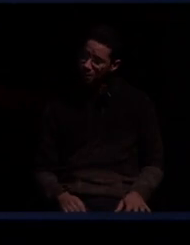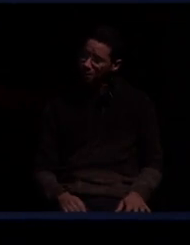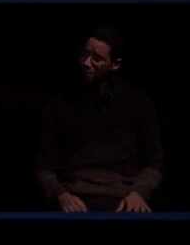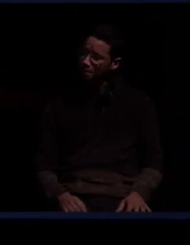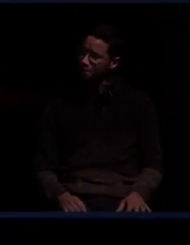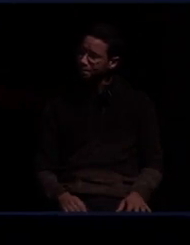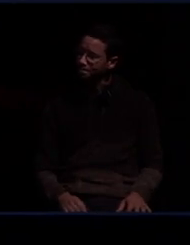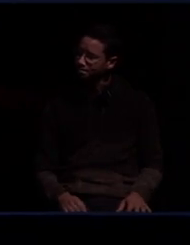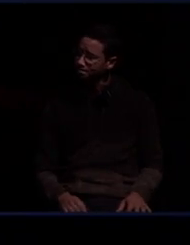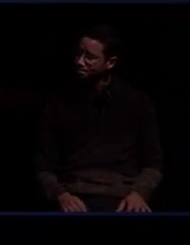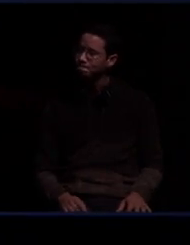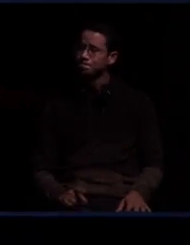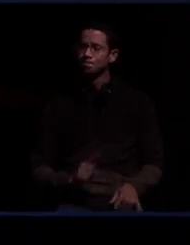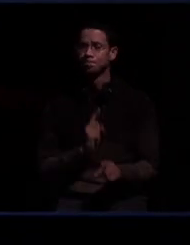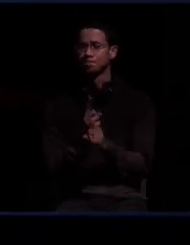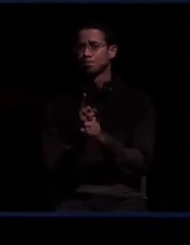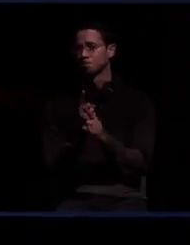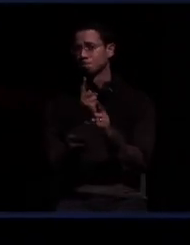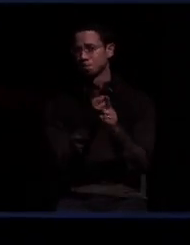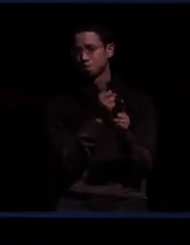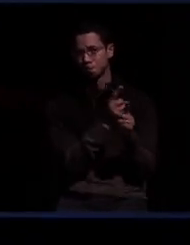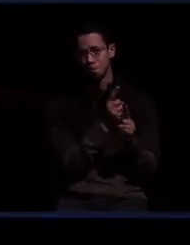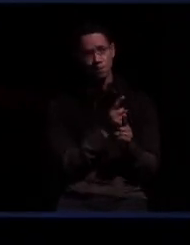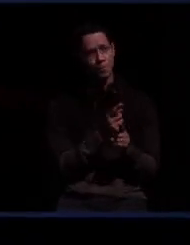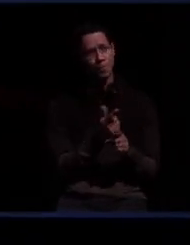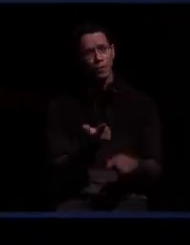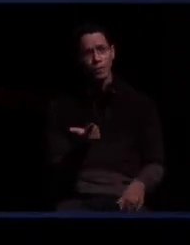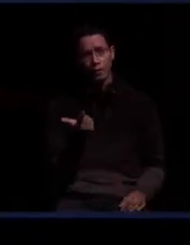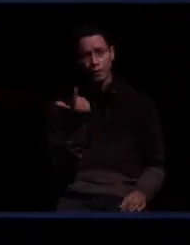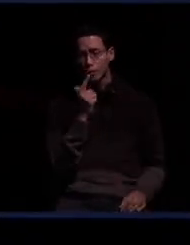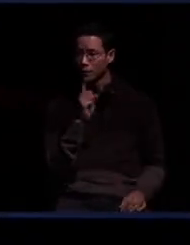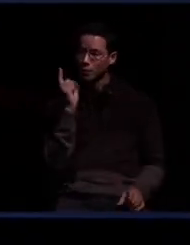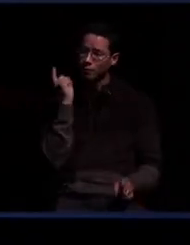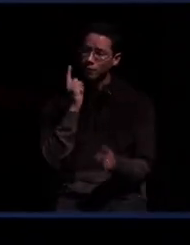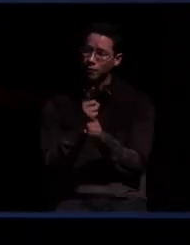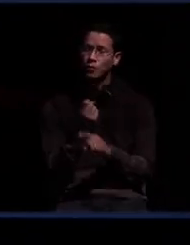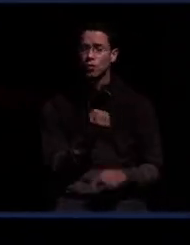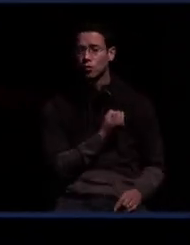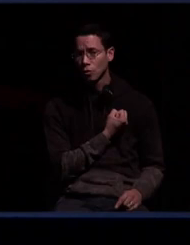I came to the conclusion that